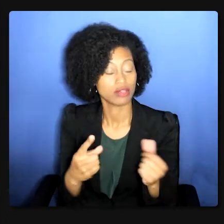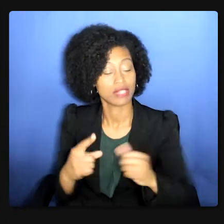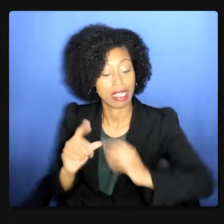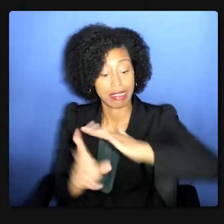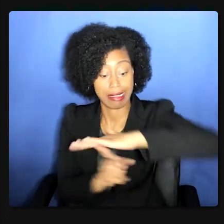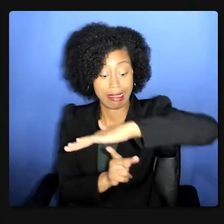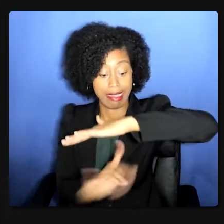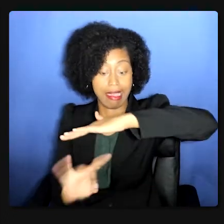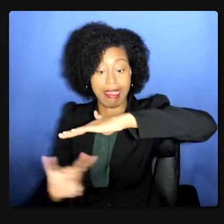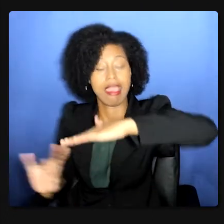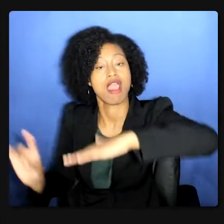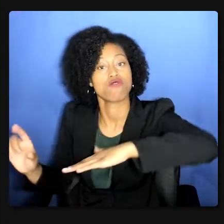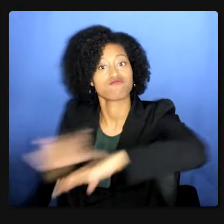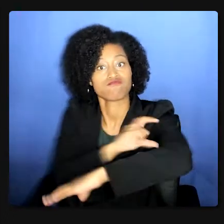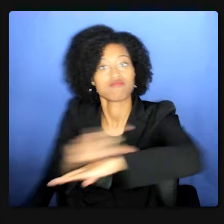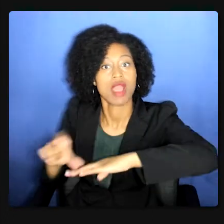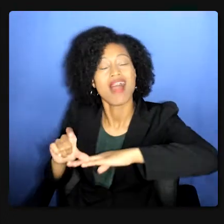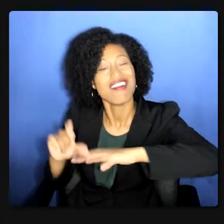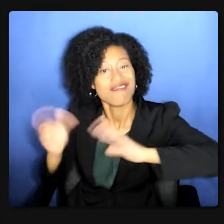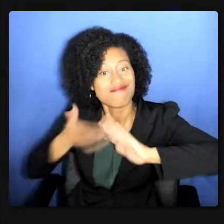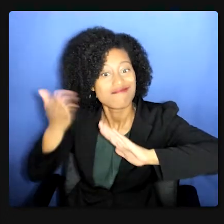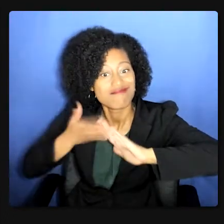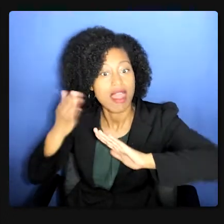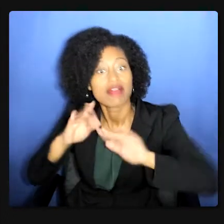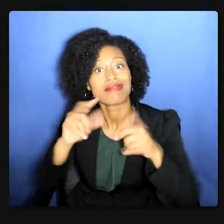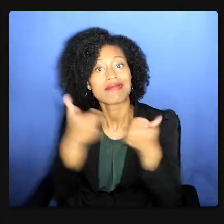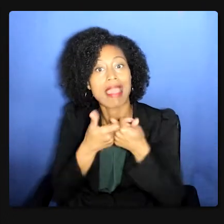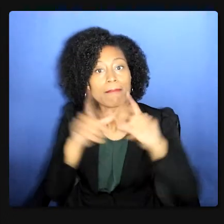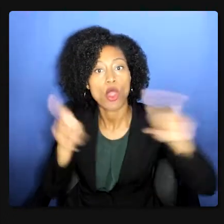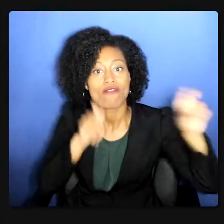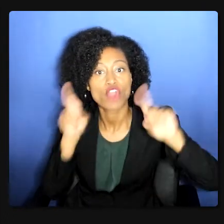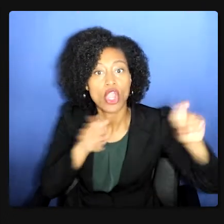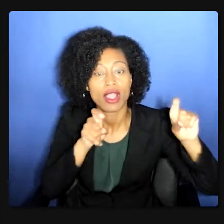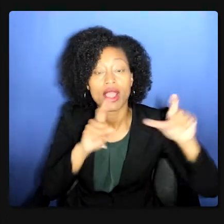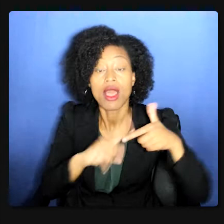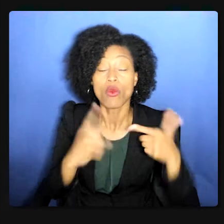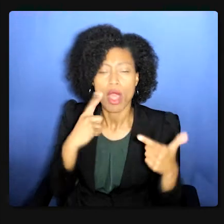[Amie] So, but what if I'm working on my game? [Amie] What does my game server specifically need?